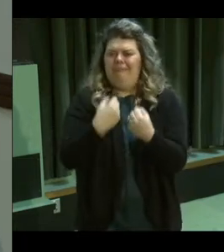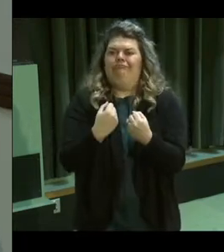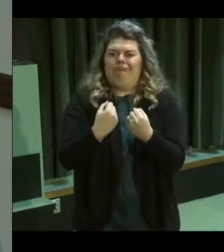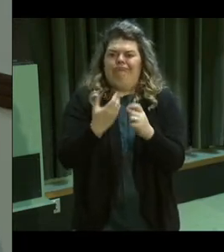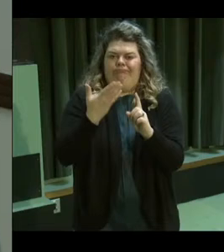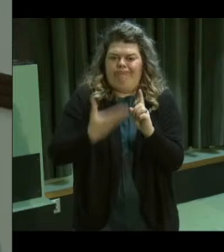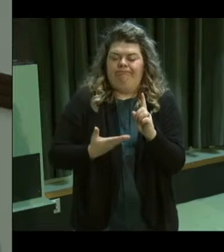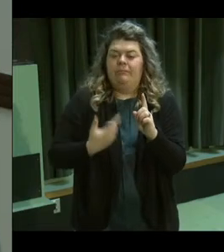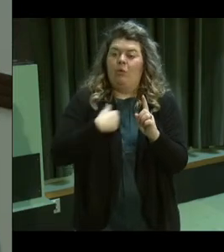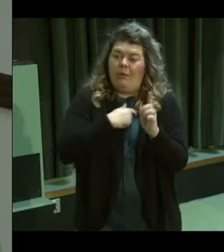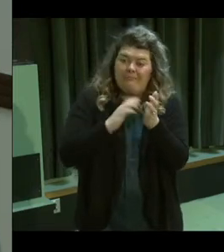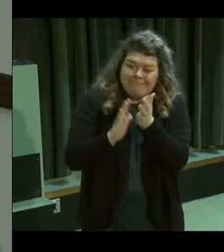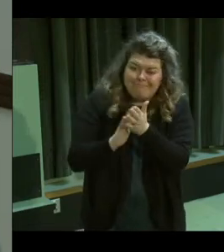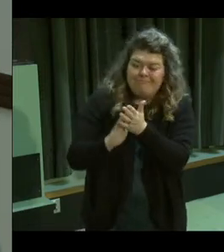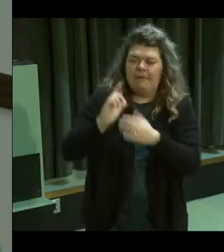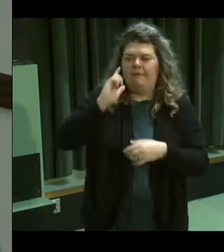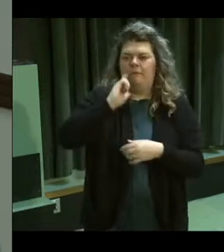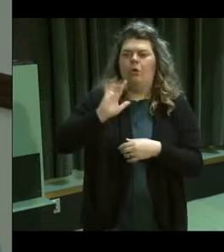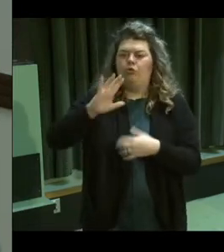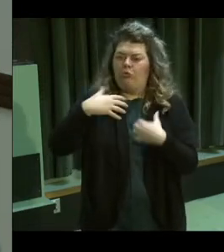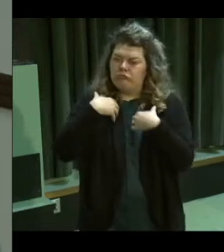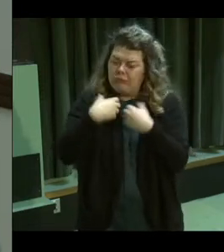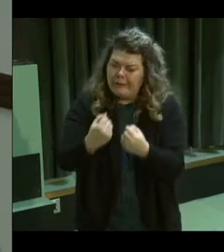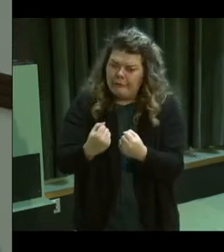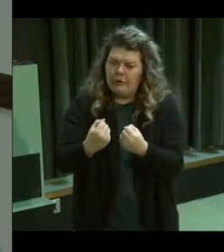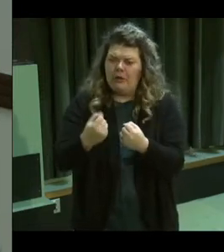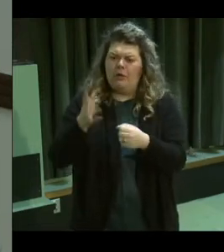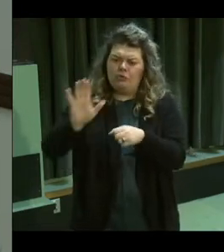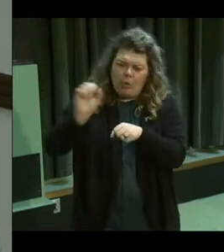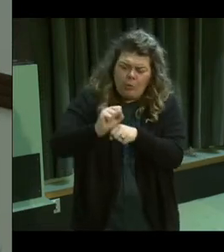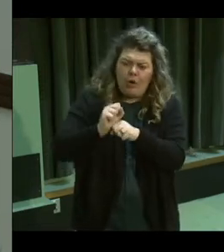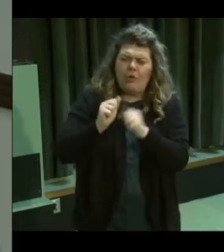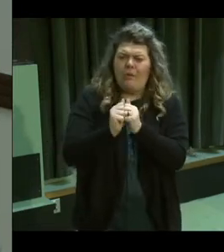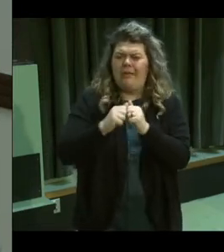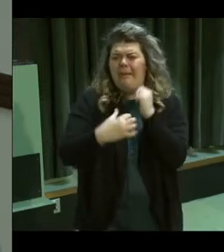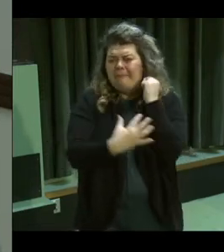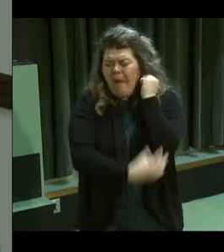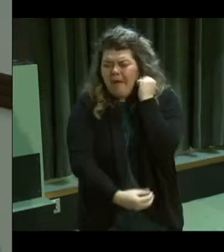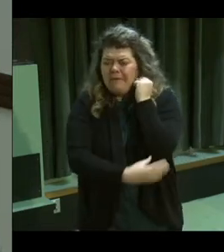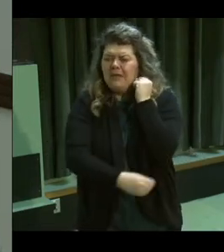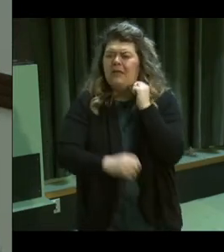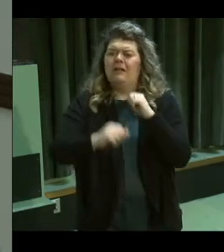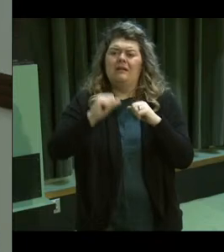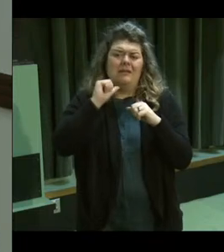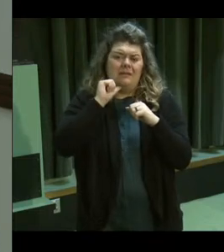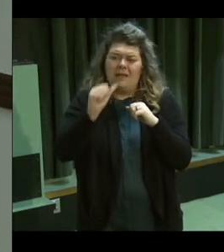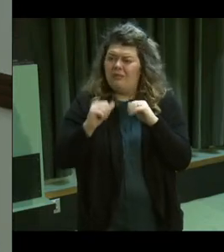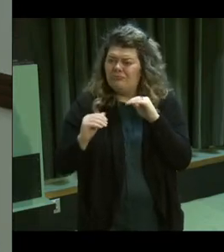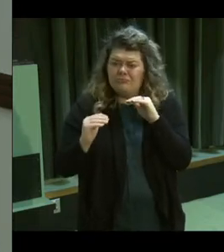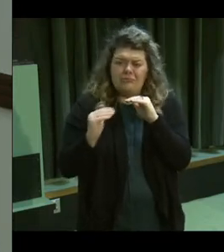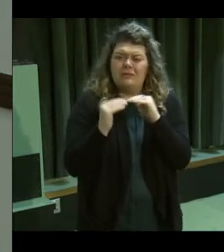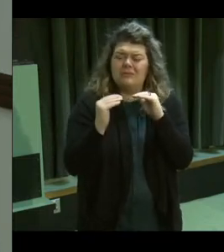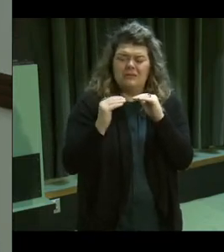you for your bravery. I salute you for your work against